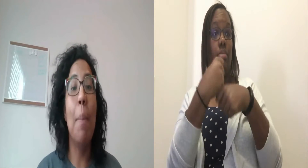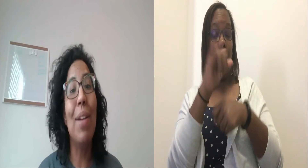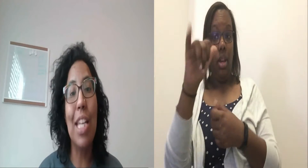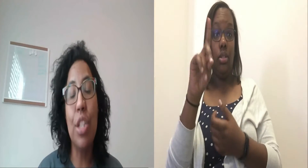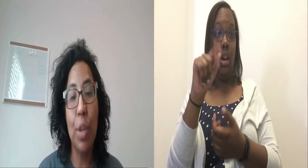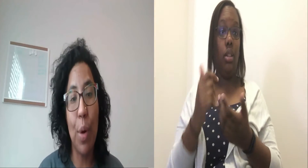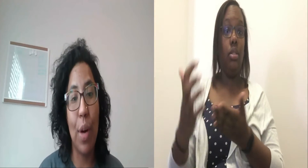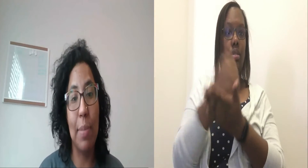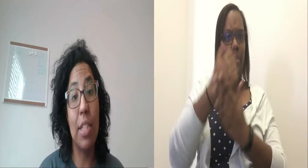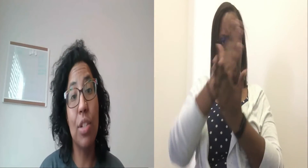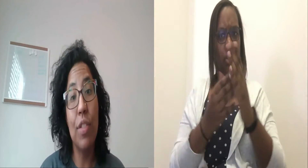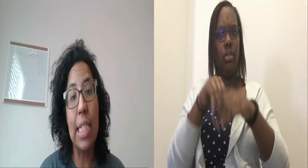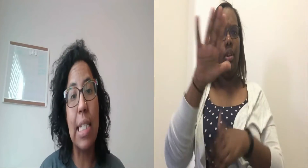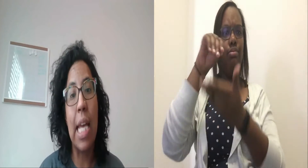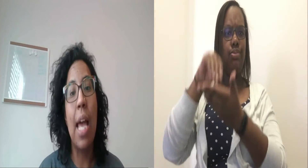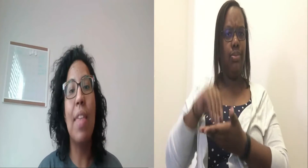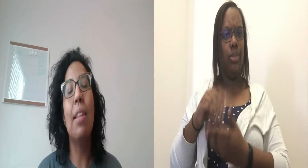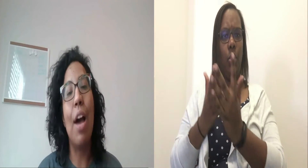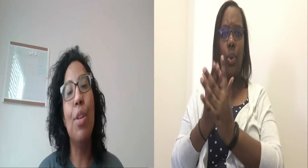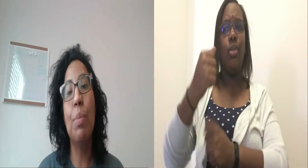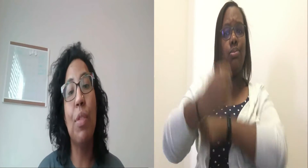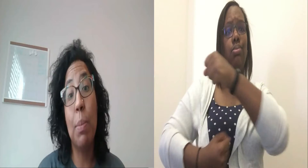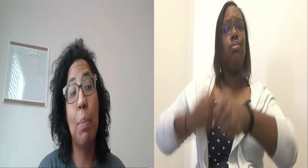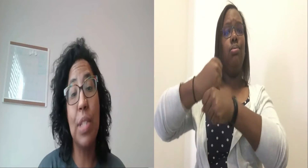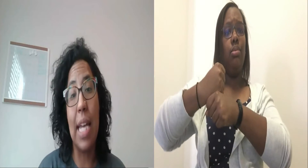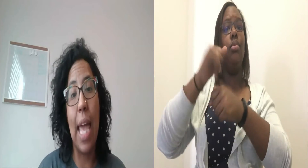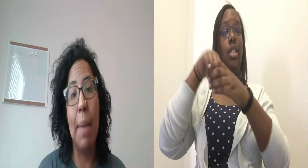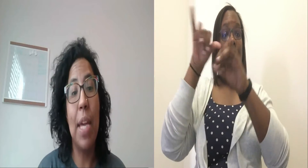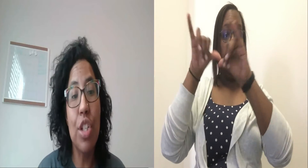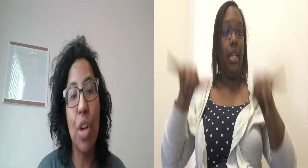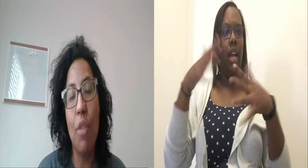about each of your programs and services that allow you to present a picture of